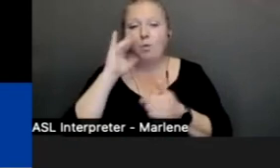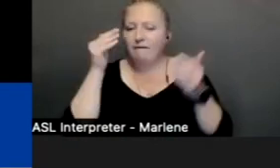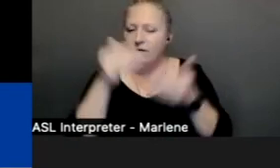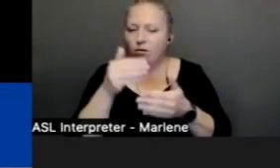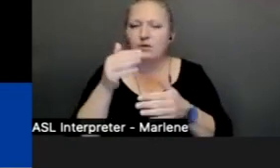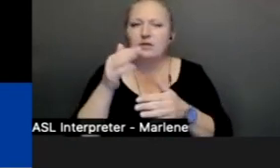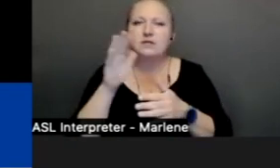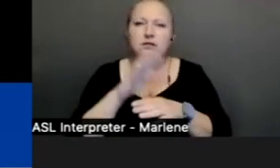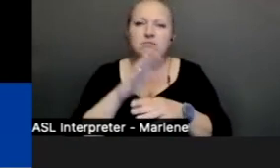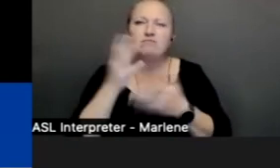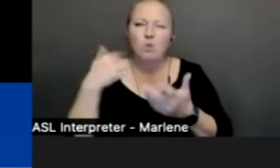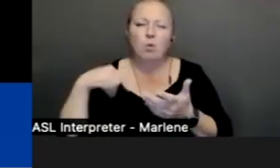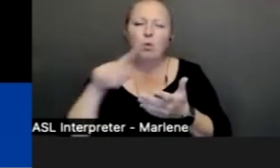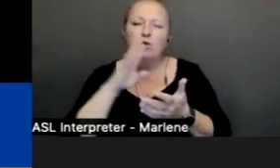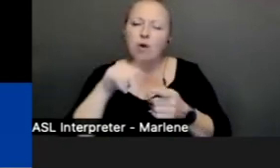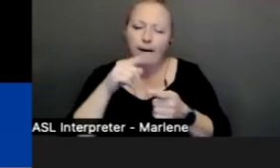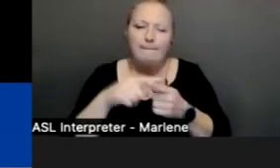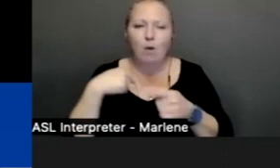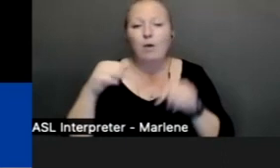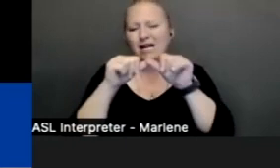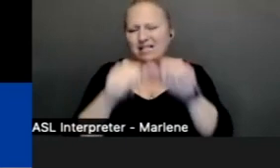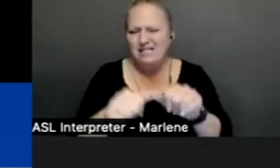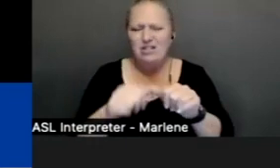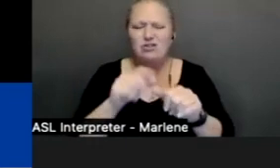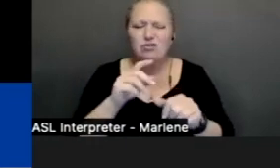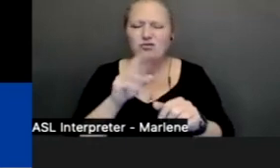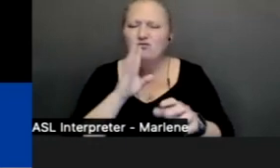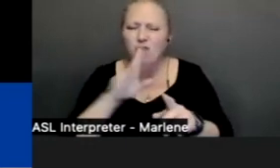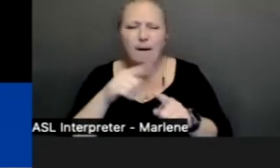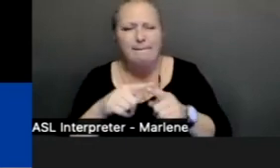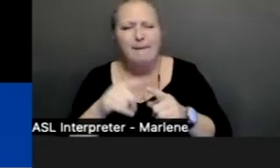on and we've talked about this. We do continue to talk about this and we hope that you will be